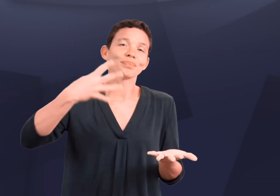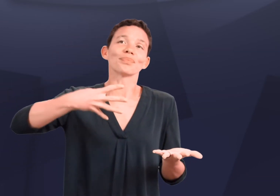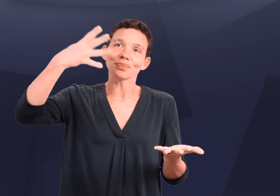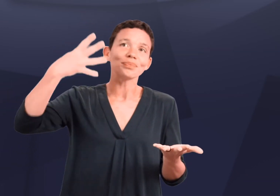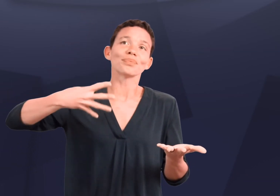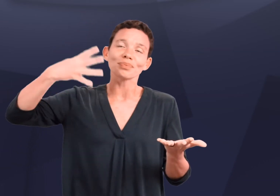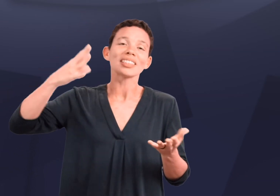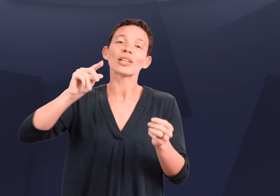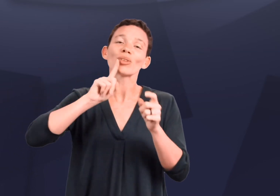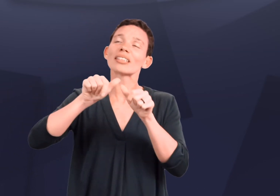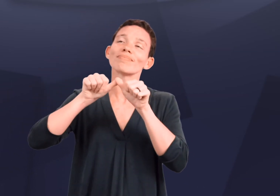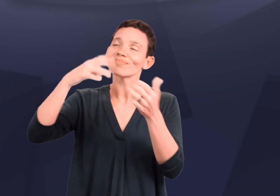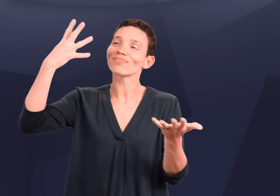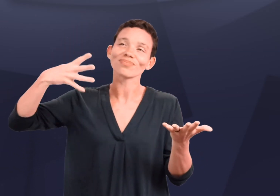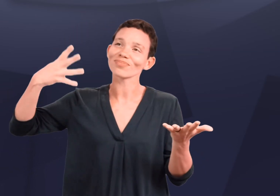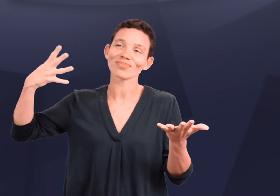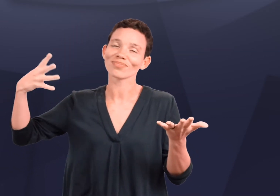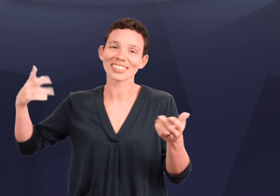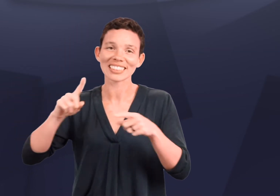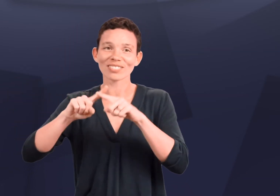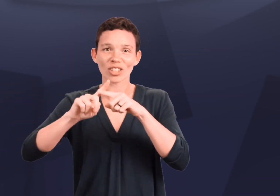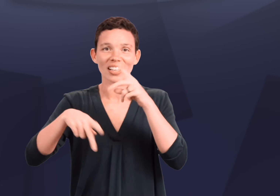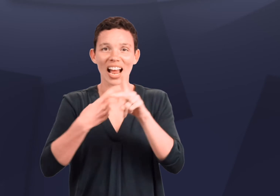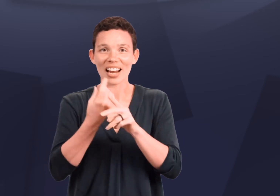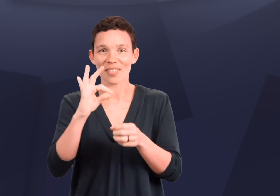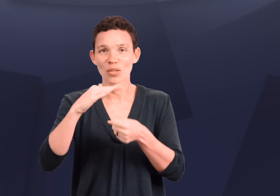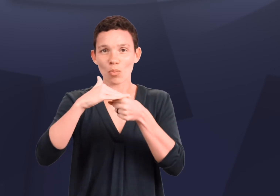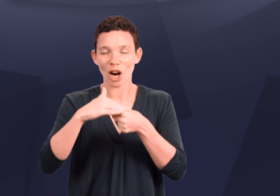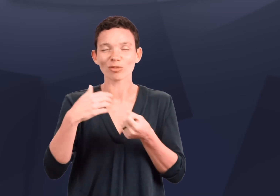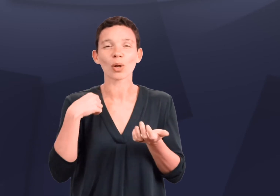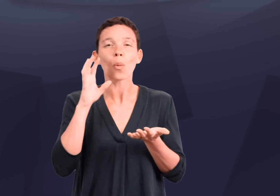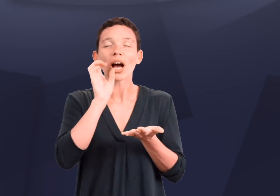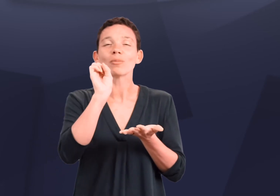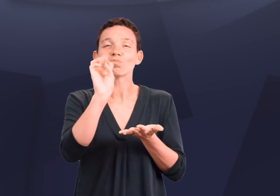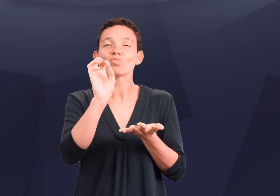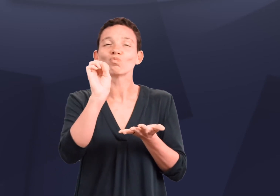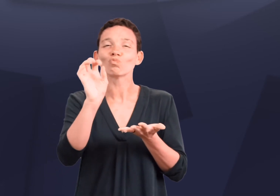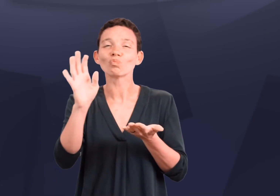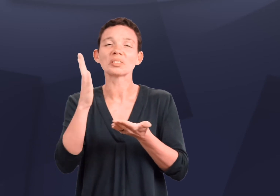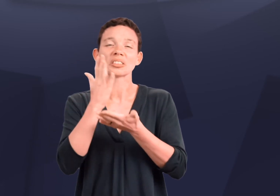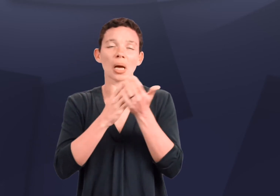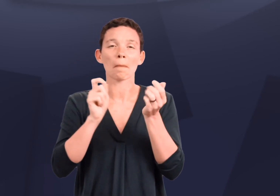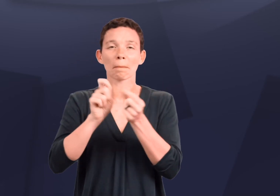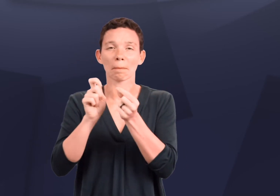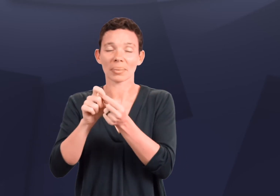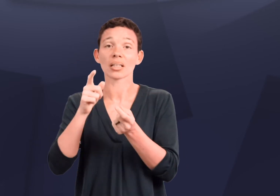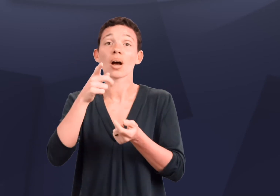That is a very long list of the different forms of oppression. I will talk about a few specific examples.